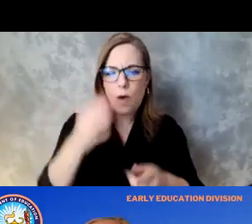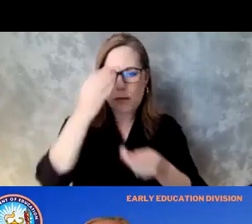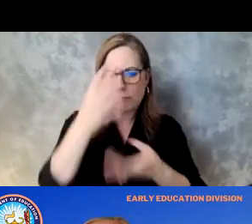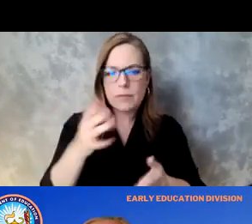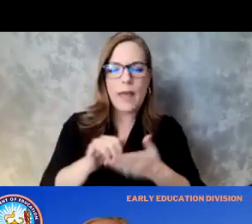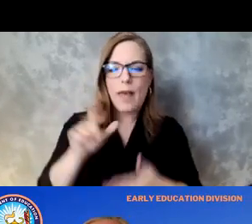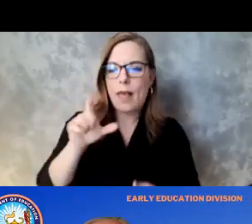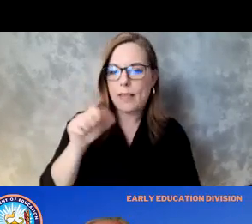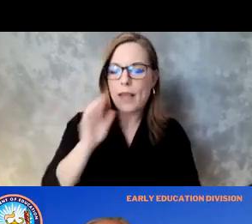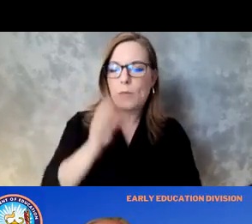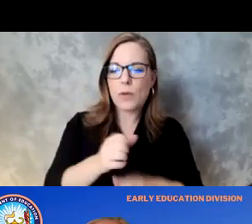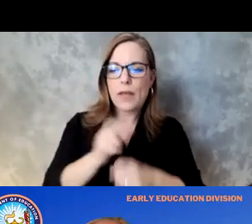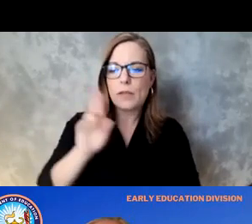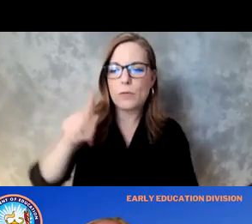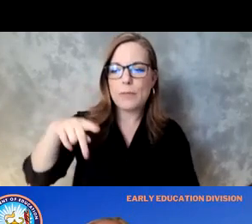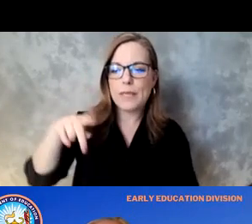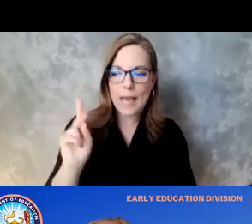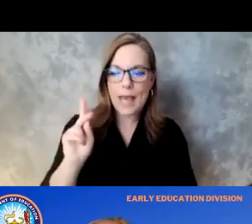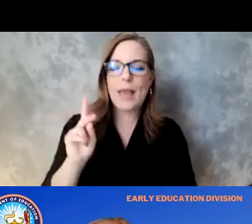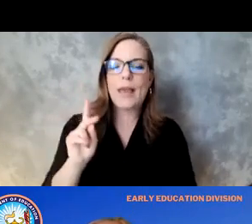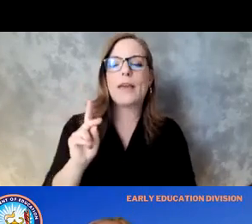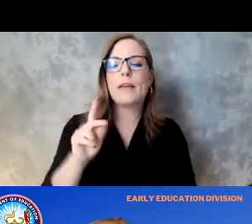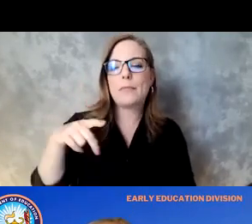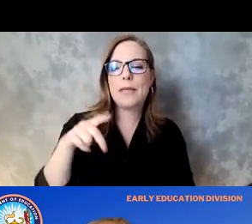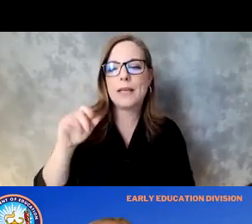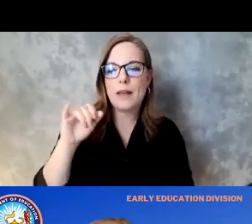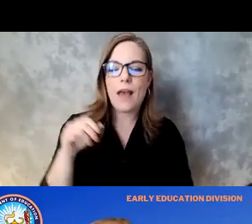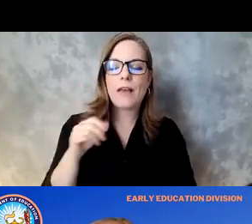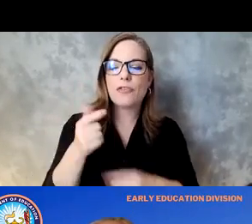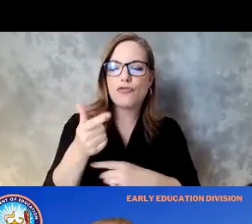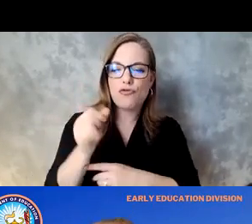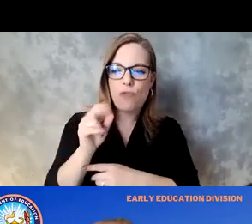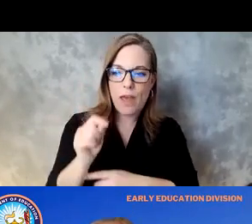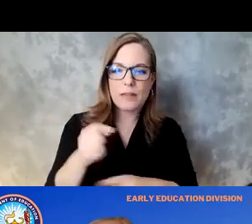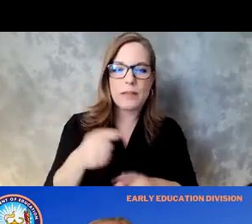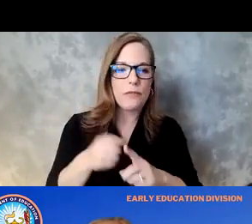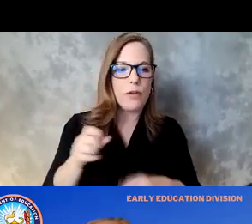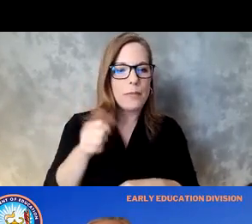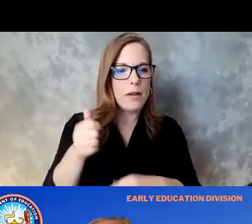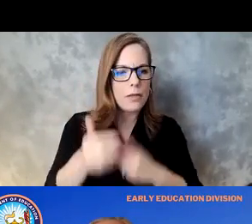the UPK P&I Grant allocations through the apportionment process as I mentioned earlier.